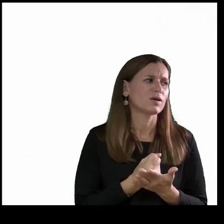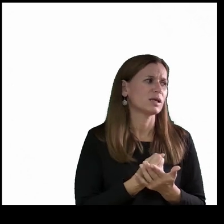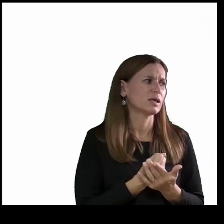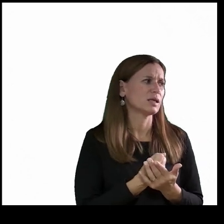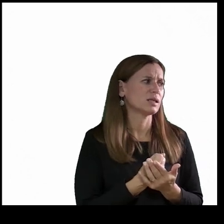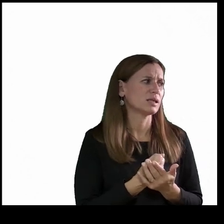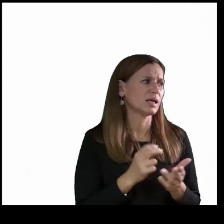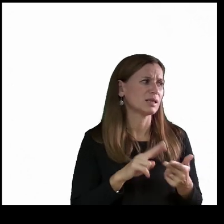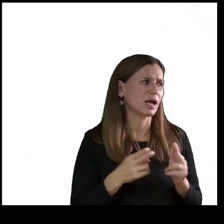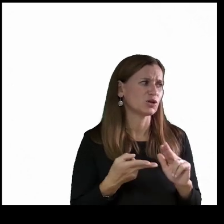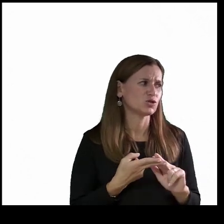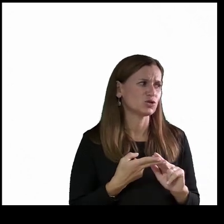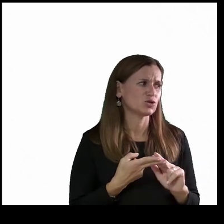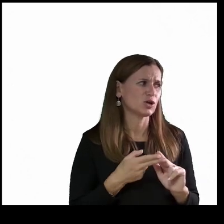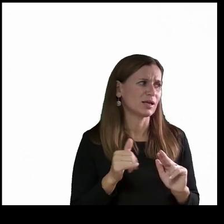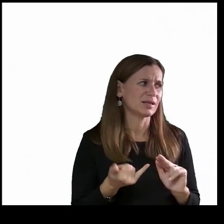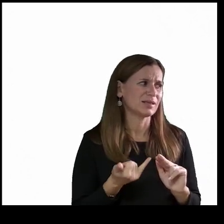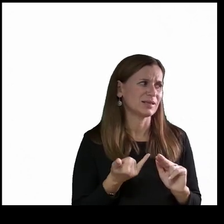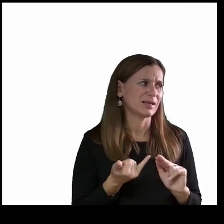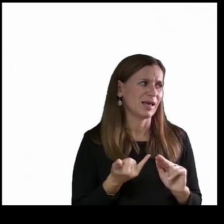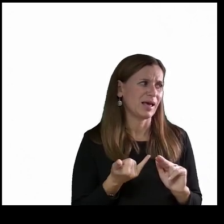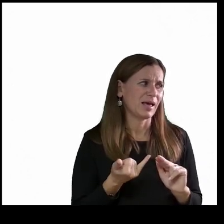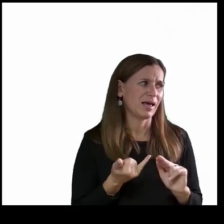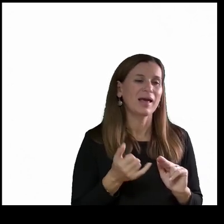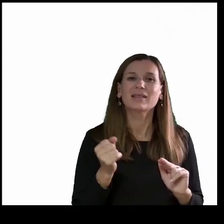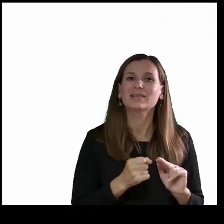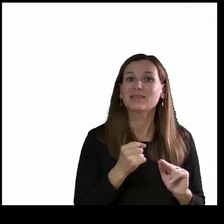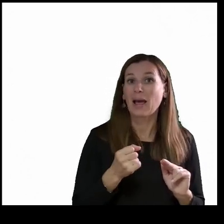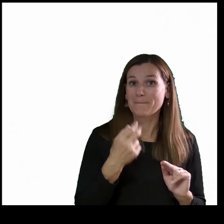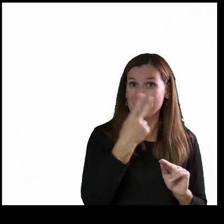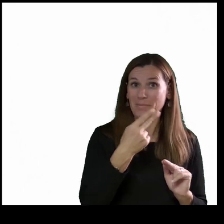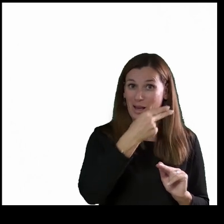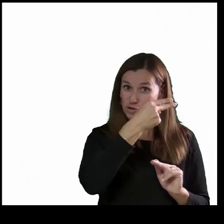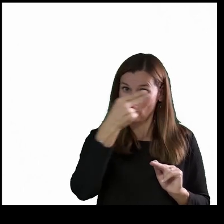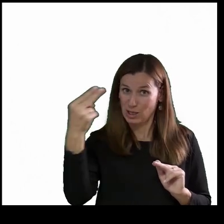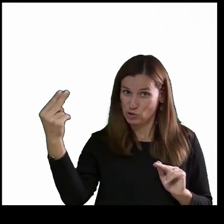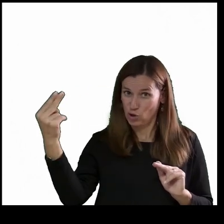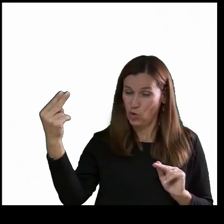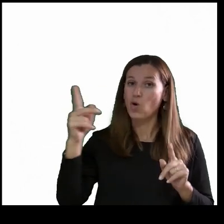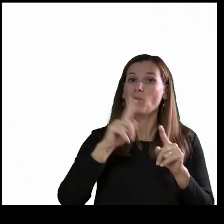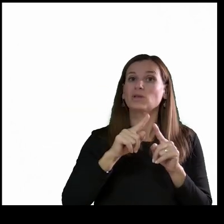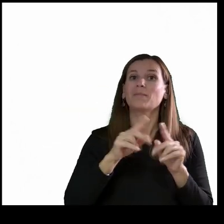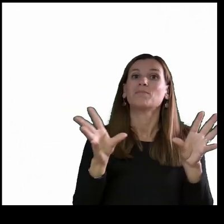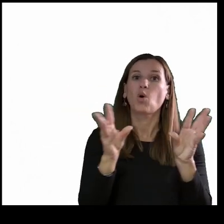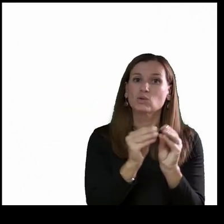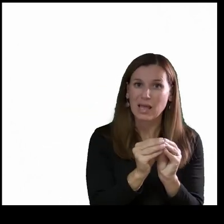is to read, sure, the title, then the abstract and then to jump